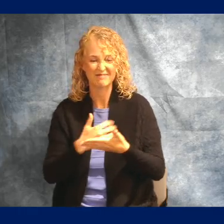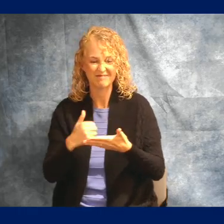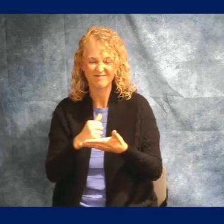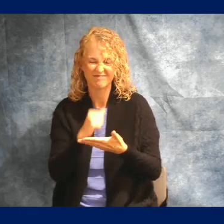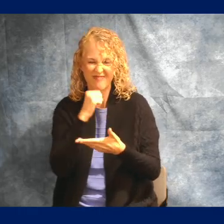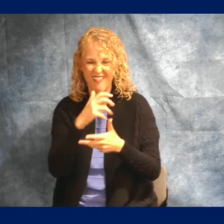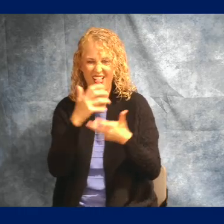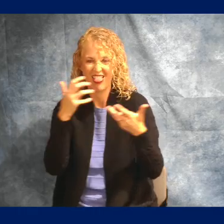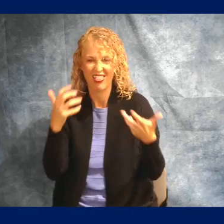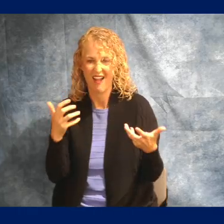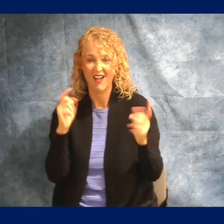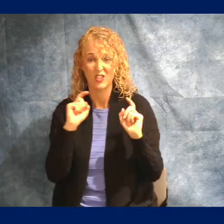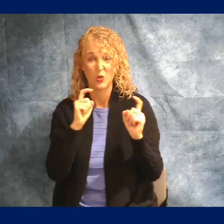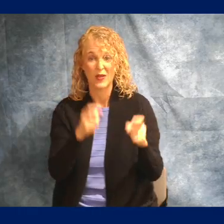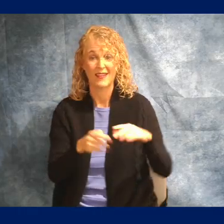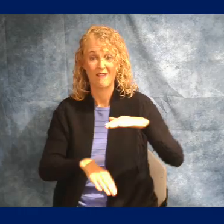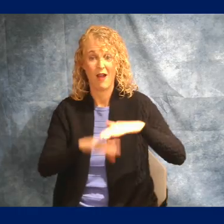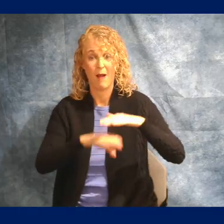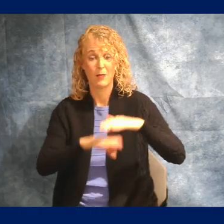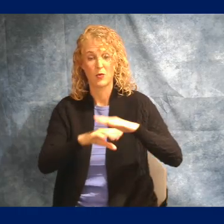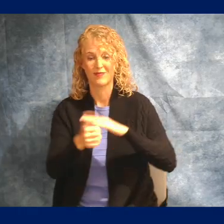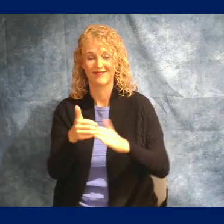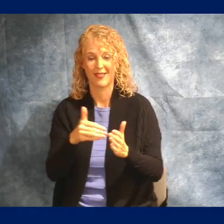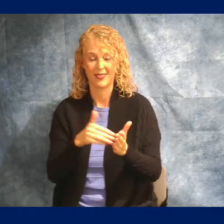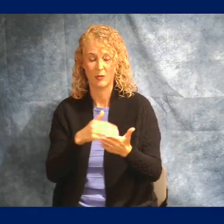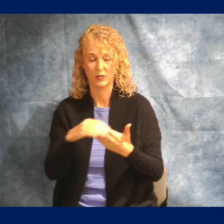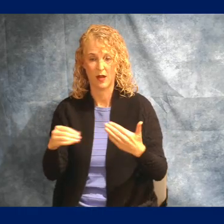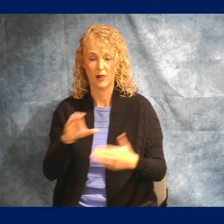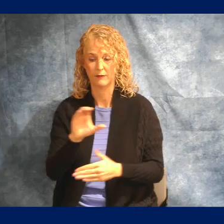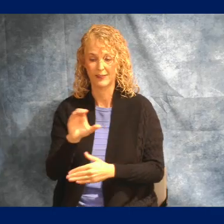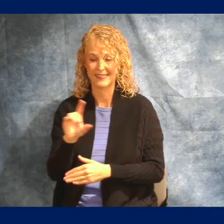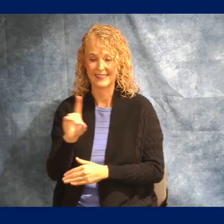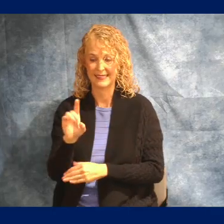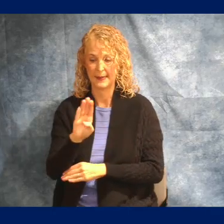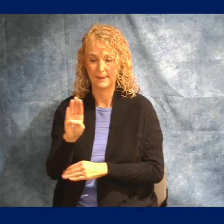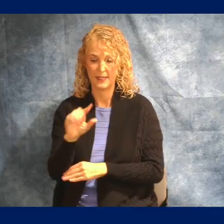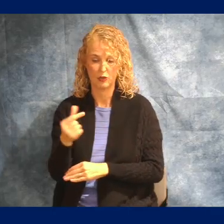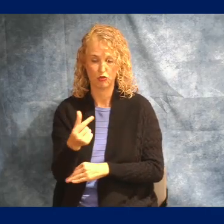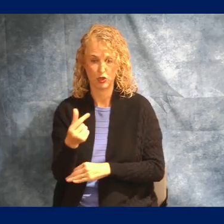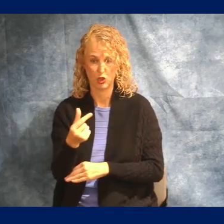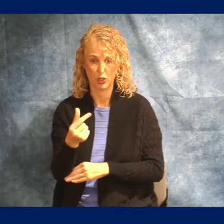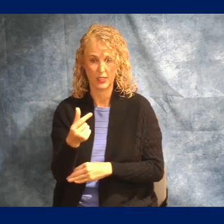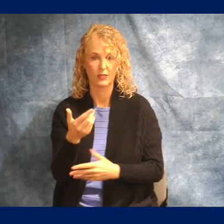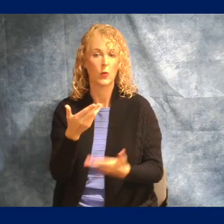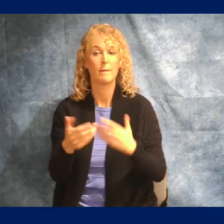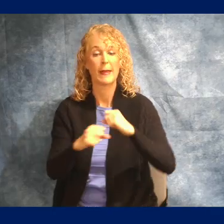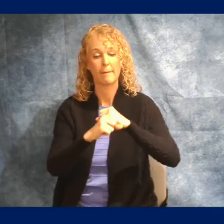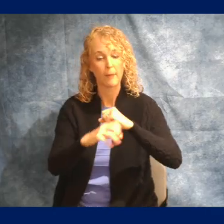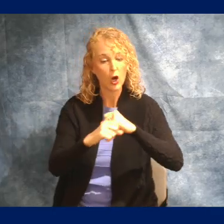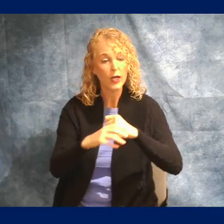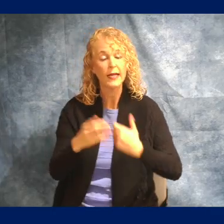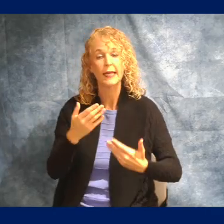and CDBG grant funding for items like working capital, marketing, um, things that are really